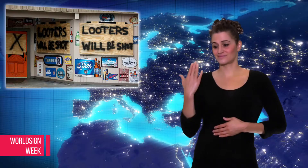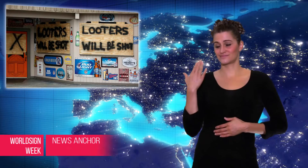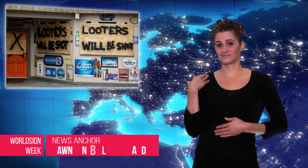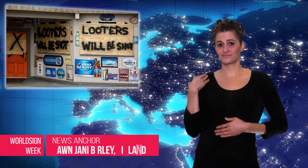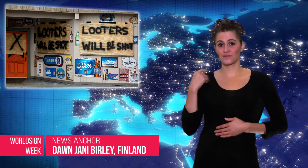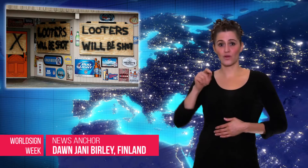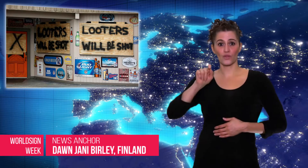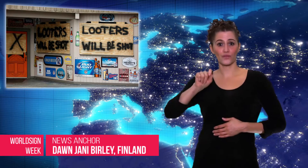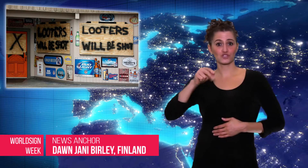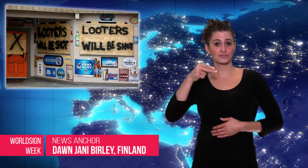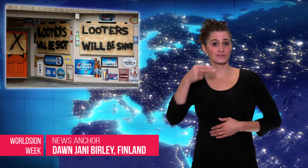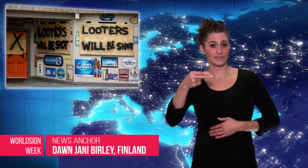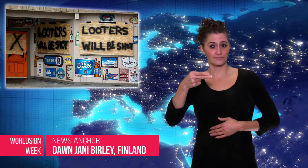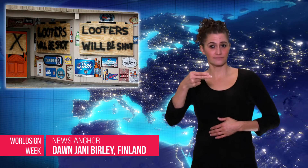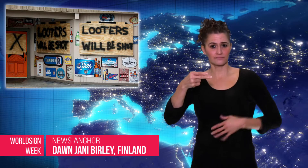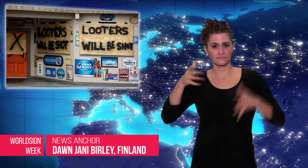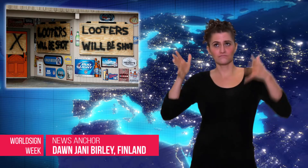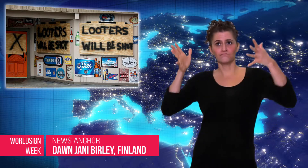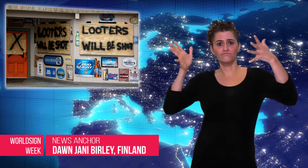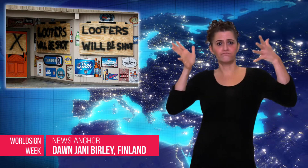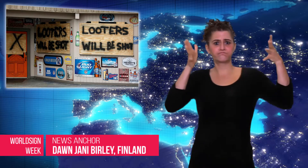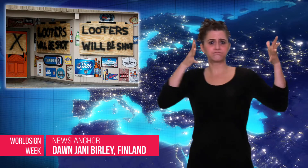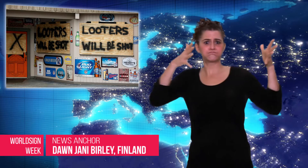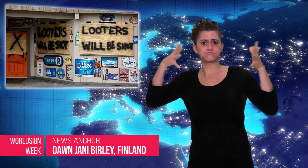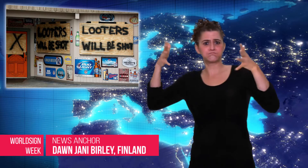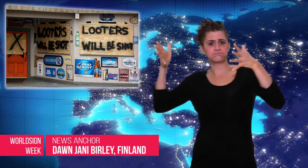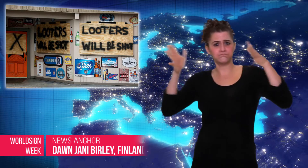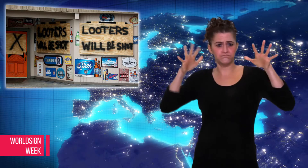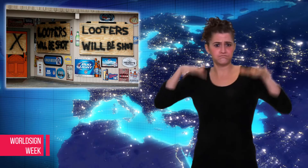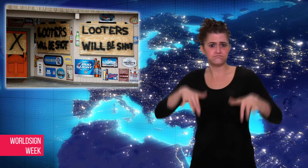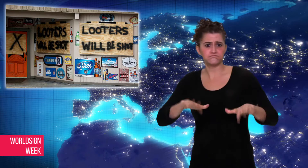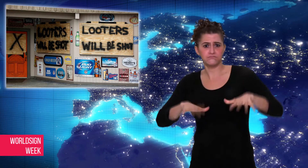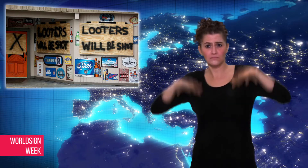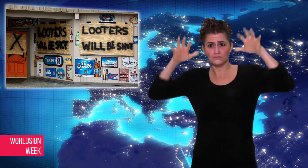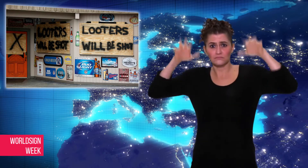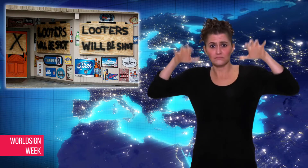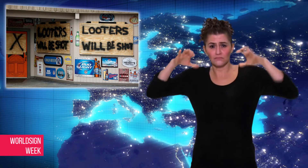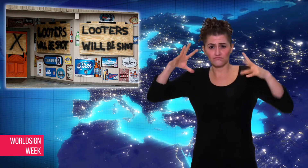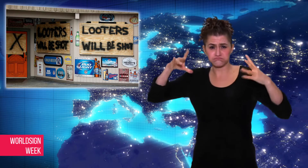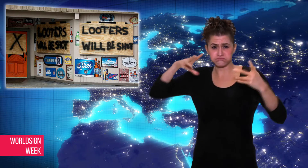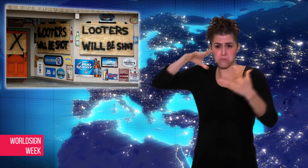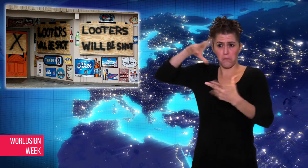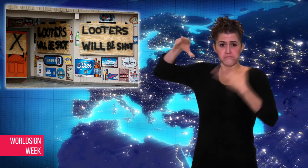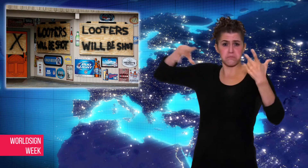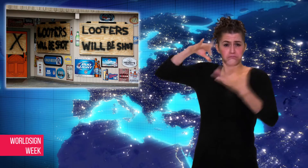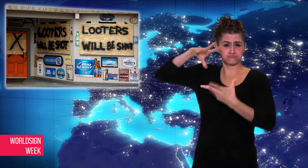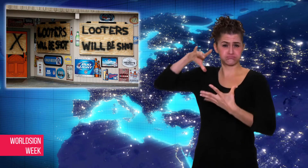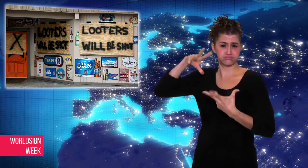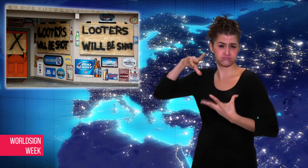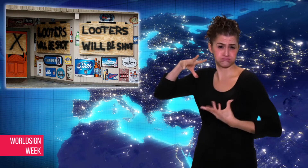Dawn: Last Thursday, Hurricane Florence